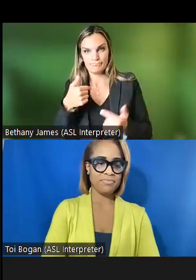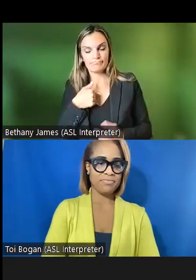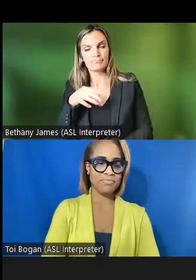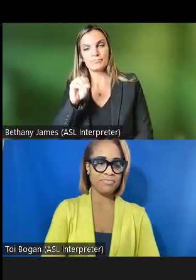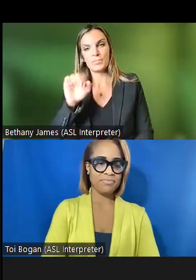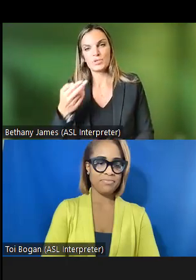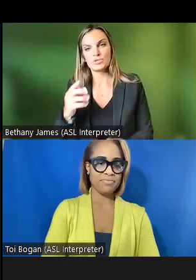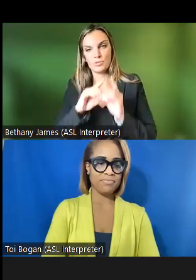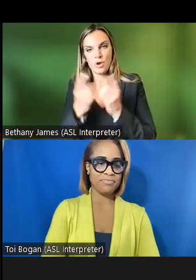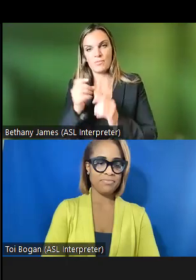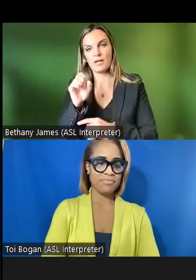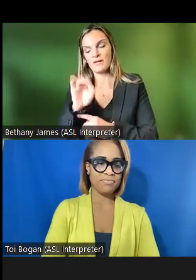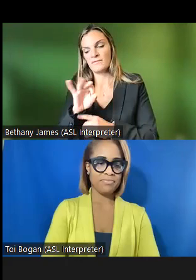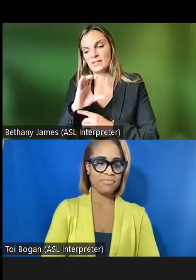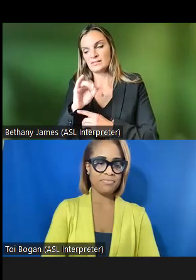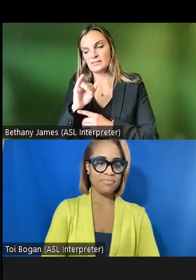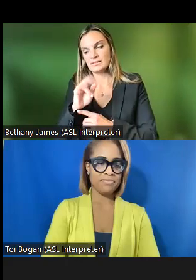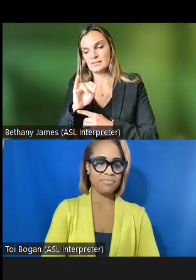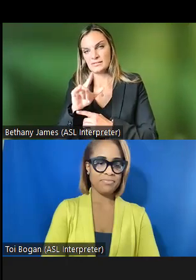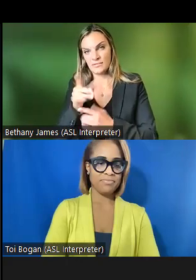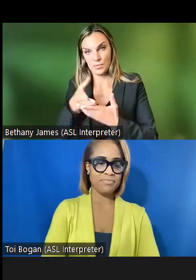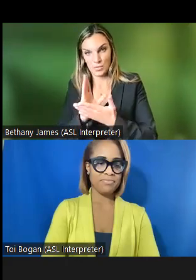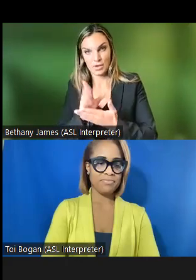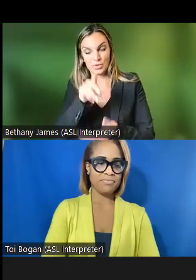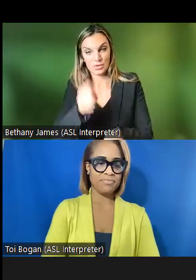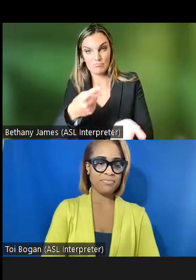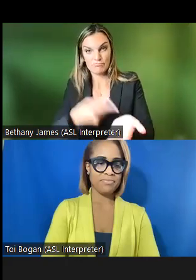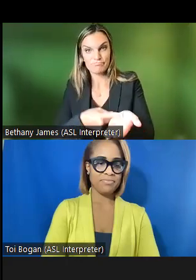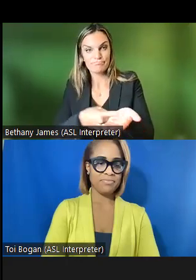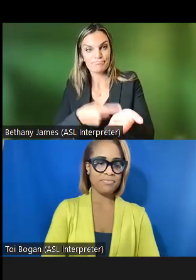Rights, and you can speak with someone in the intake unit, and they can transfer you